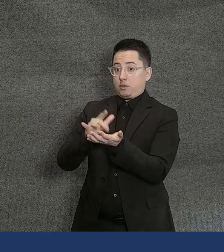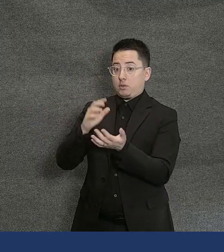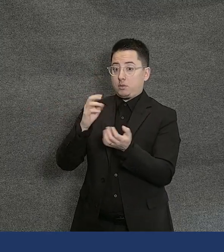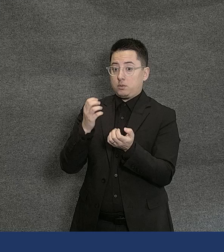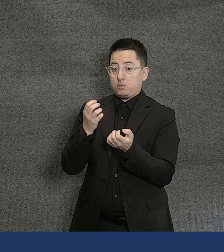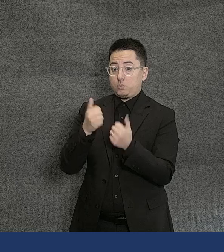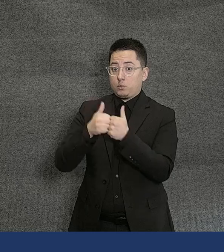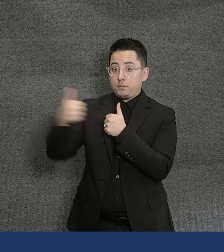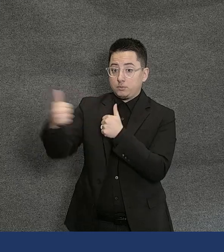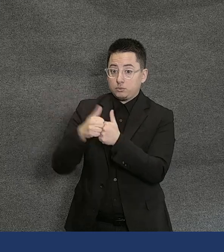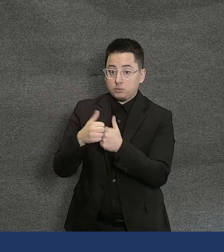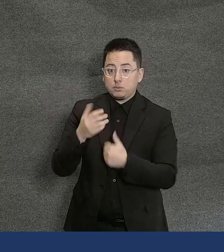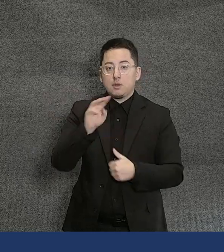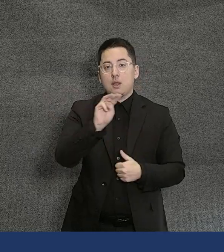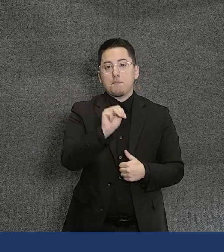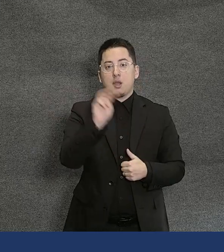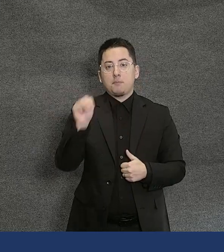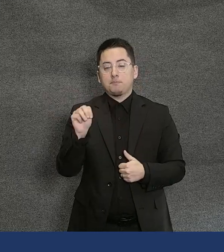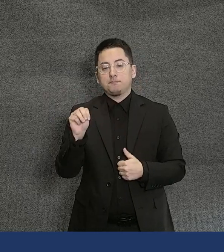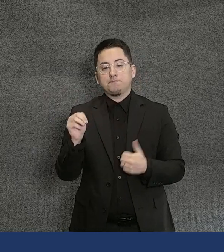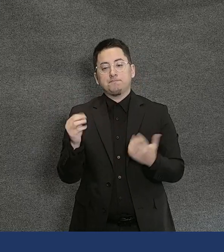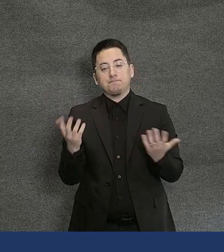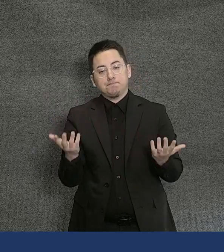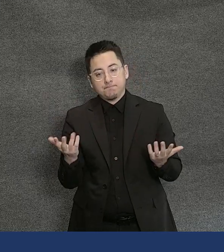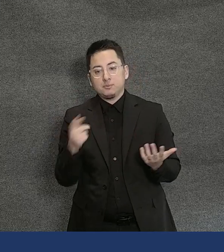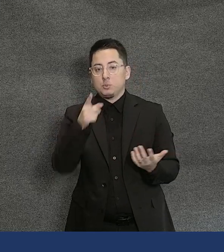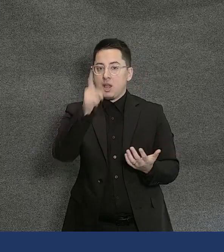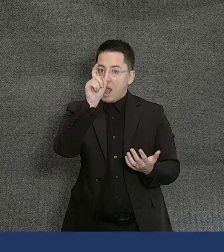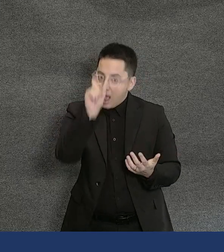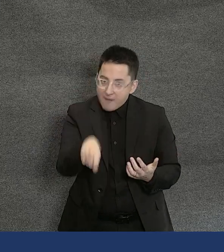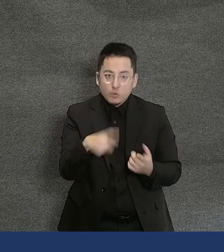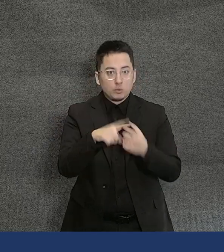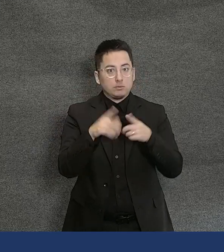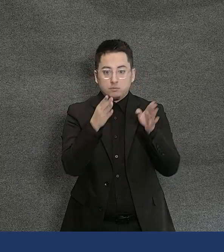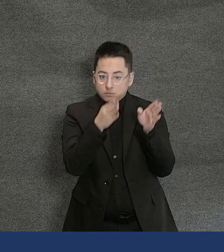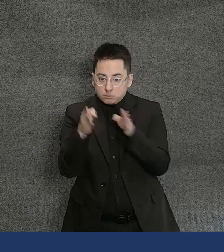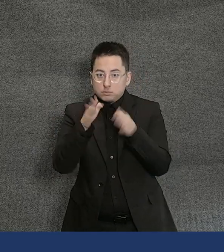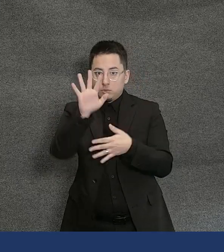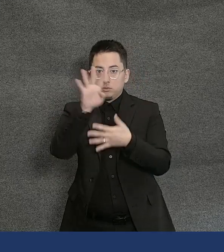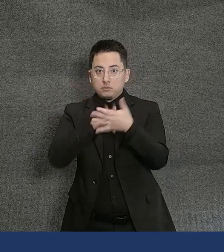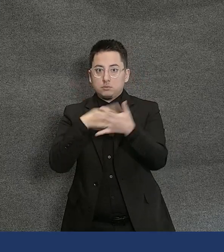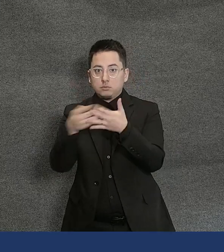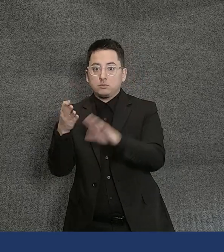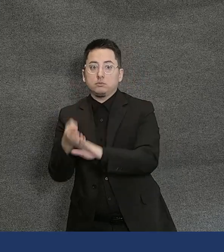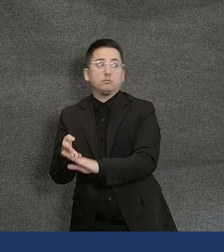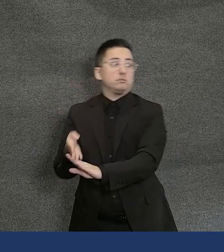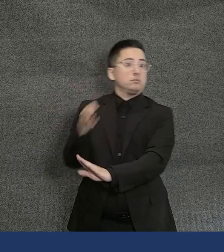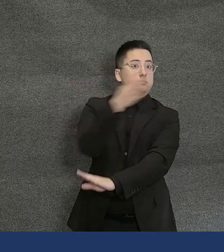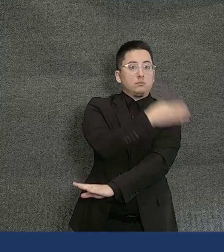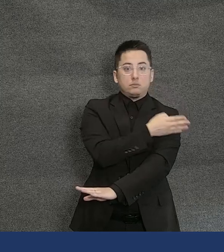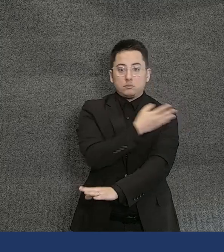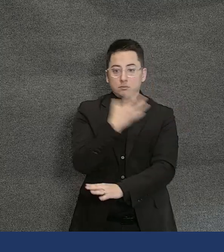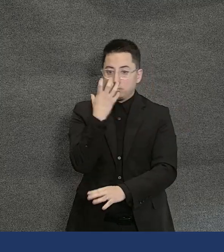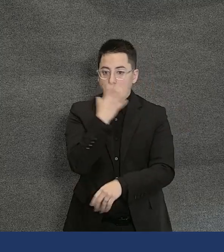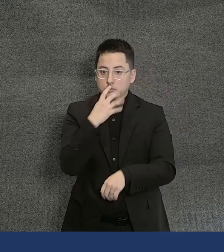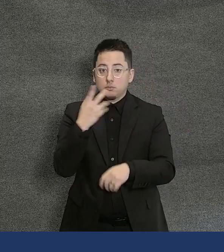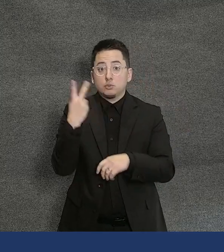Mobility, that is something you have to book way ahead of time, sometimes two days in advance.